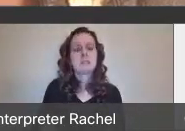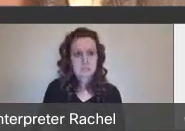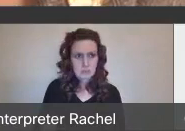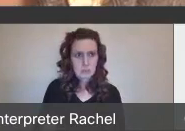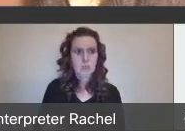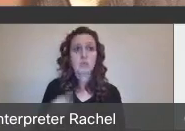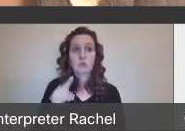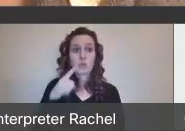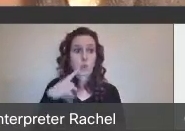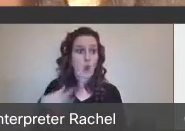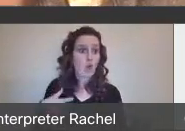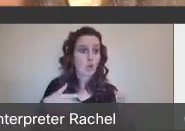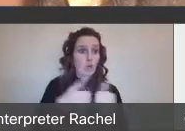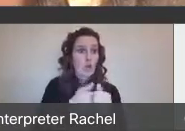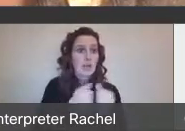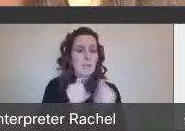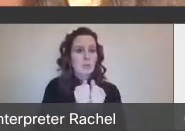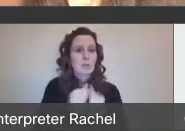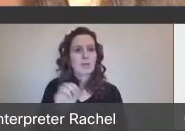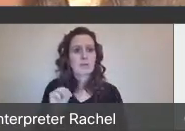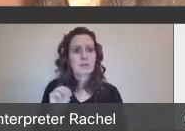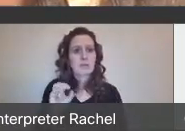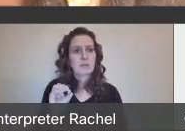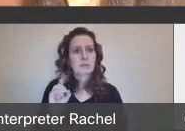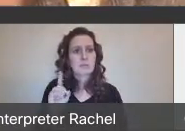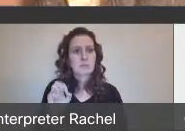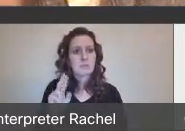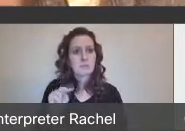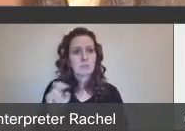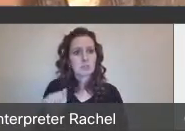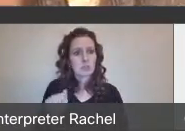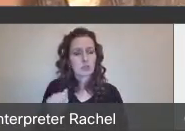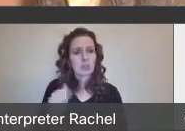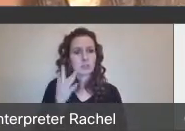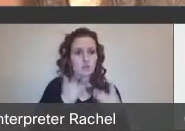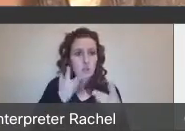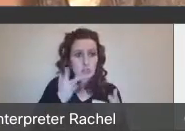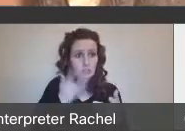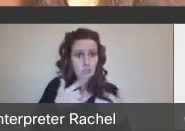up on the Moderna shortage issue or you will be? You've got the doses that you need to make up